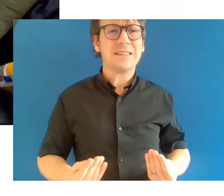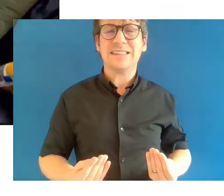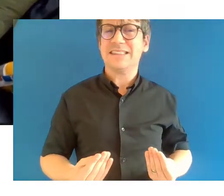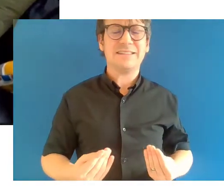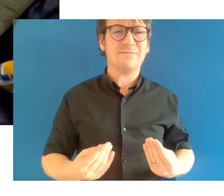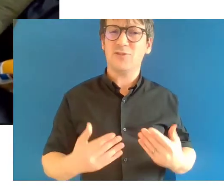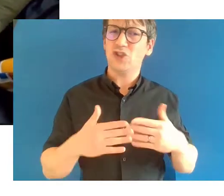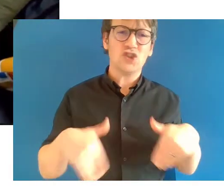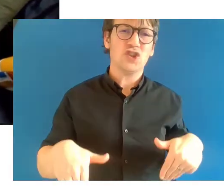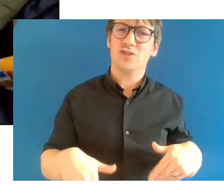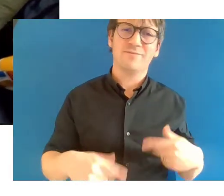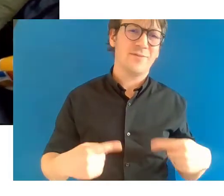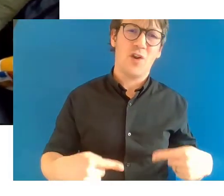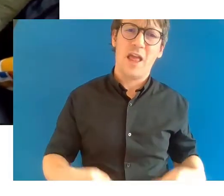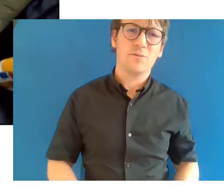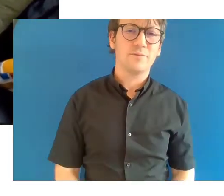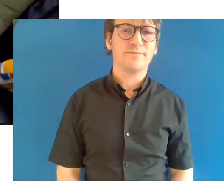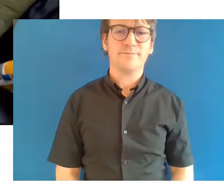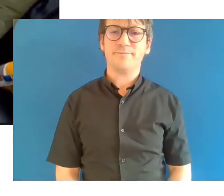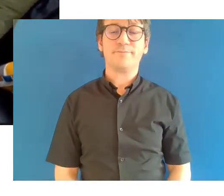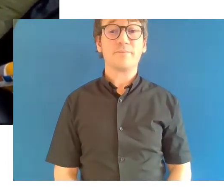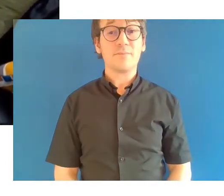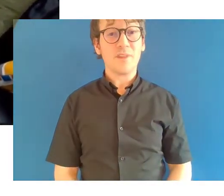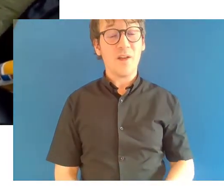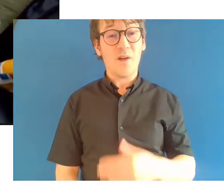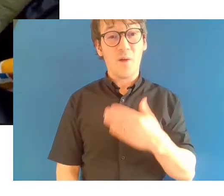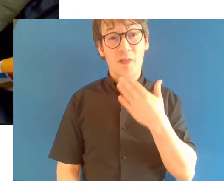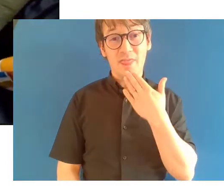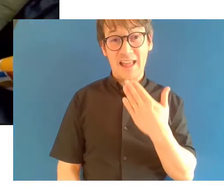There you go. So thanks Alex.